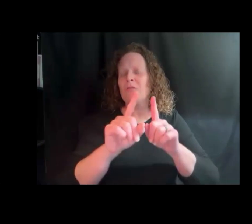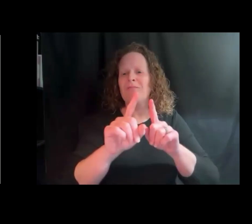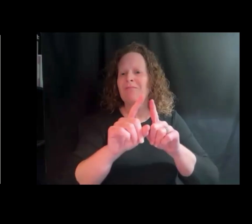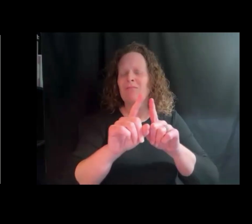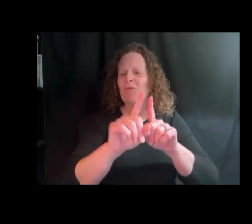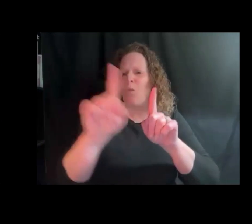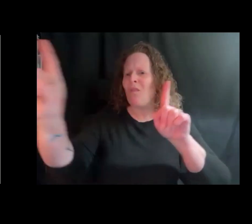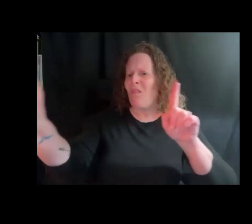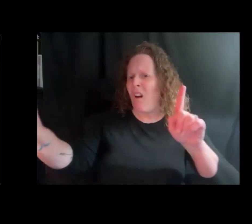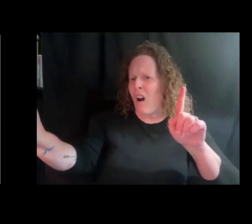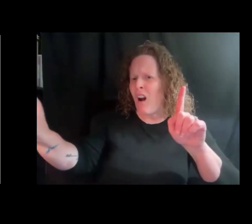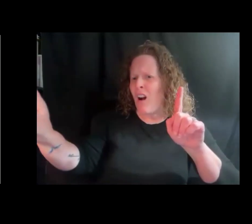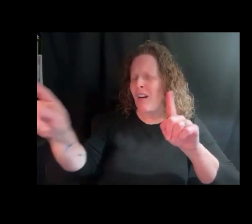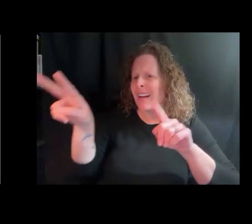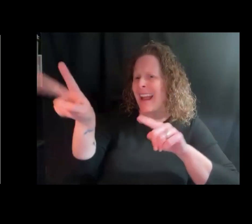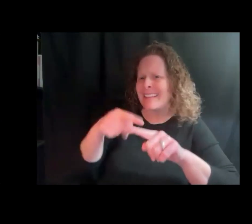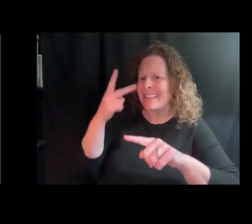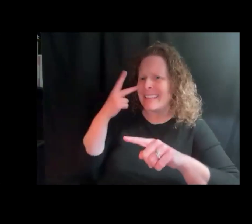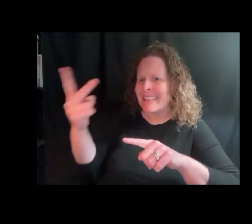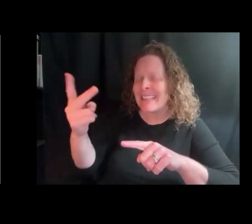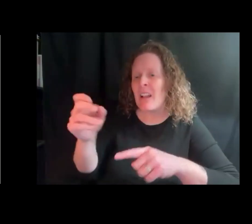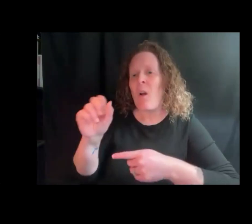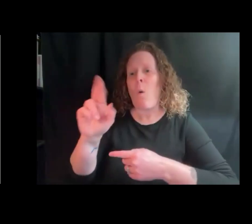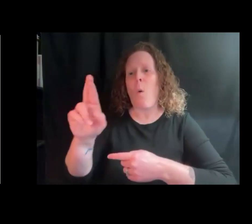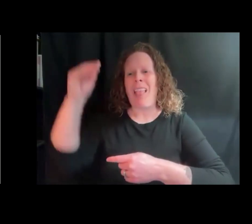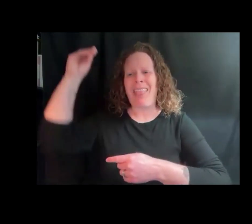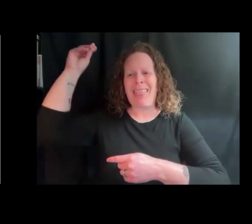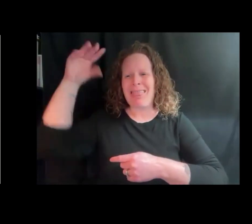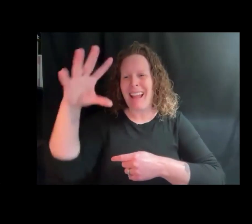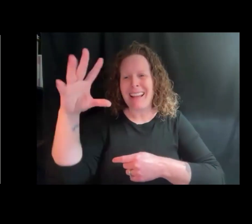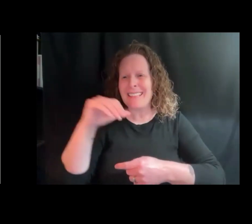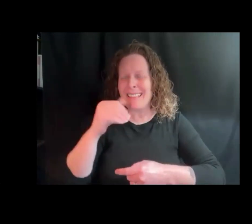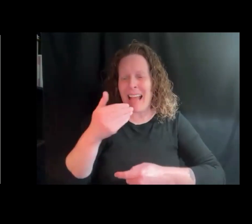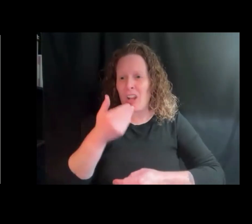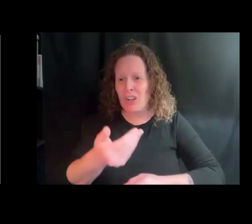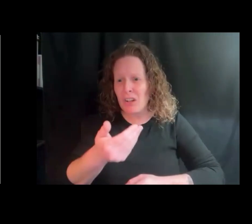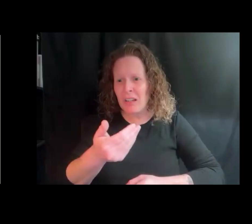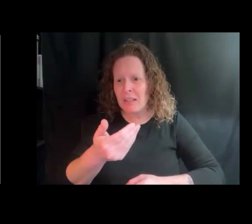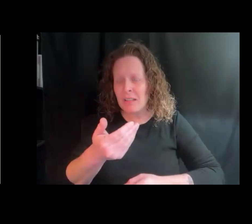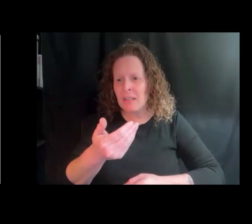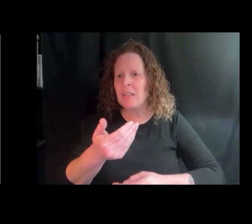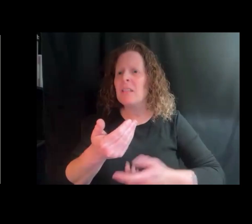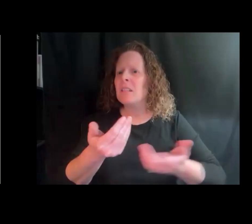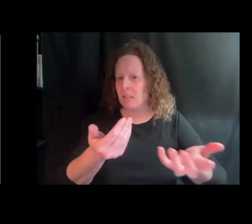or the interpreter is placed far on the other side